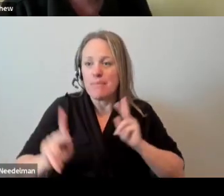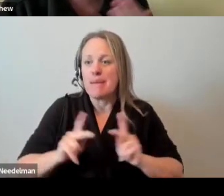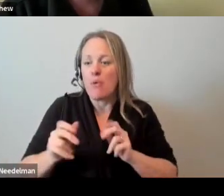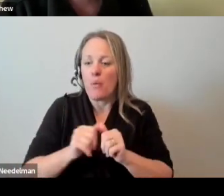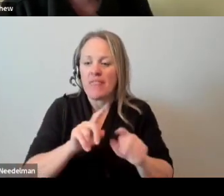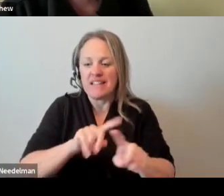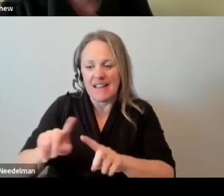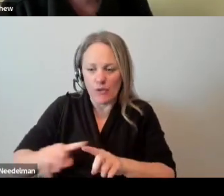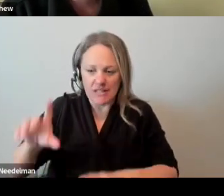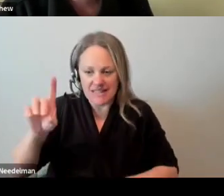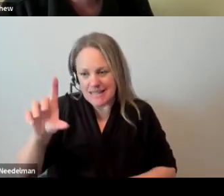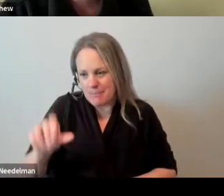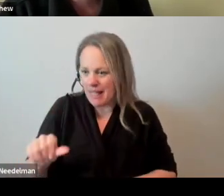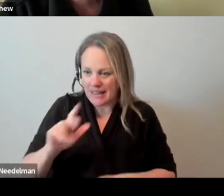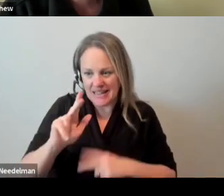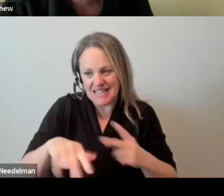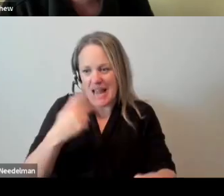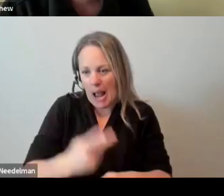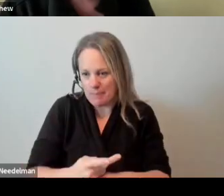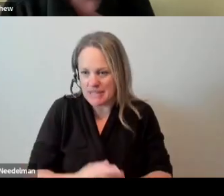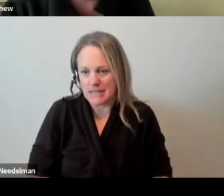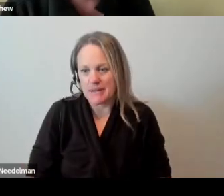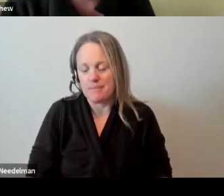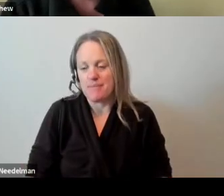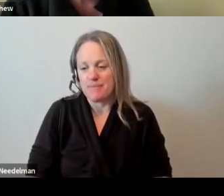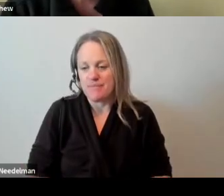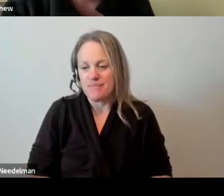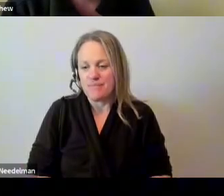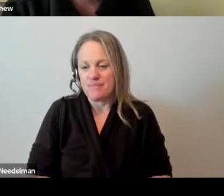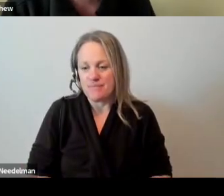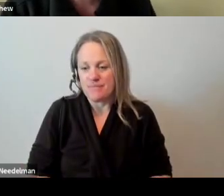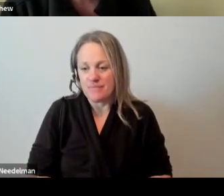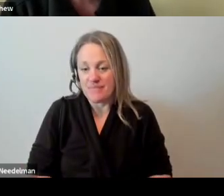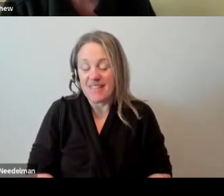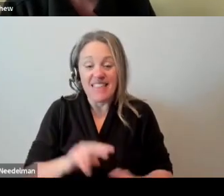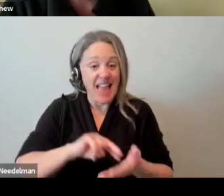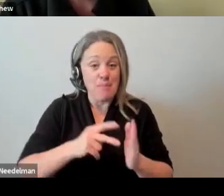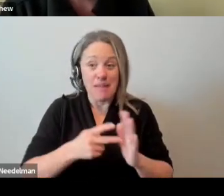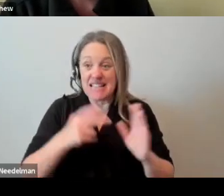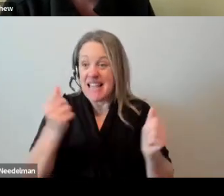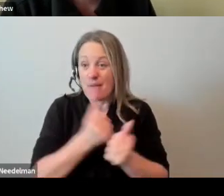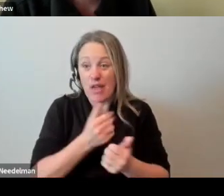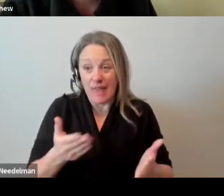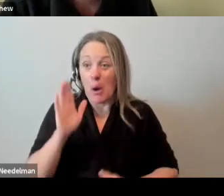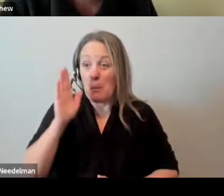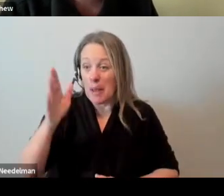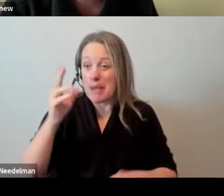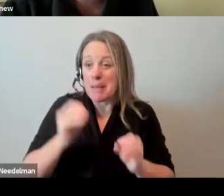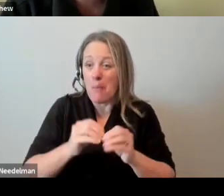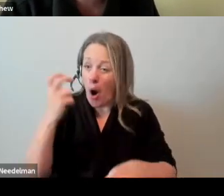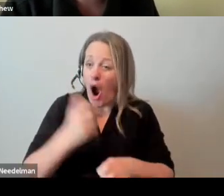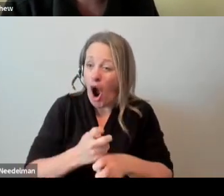to actually do good by the disability community. Yes, that means everything will be harder. I think it's still worth doing